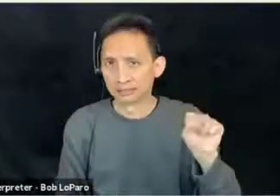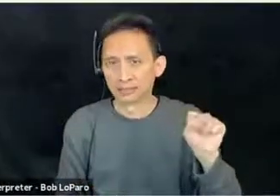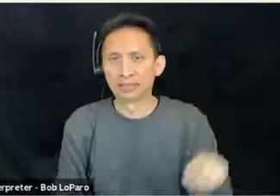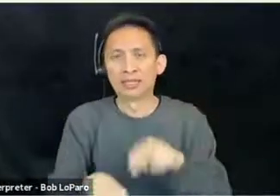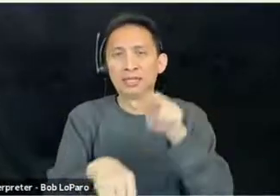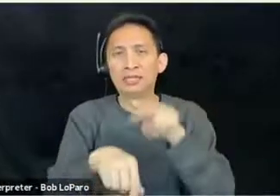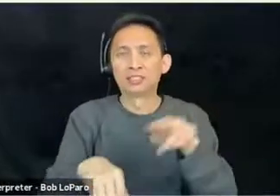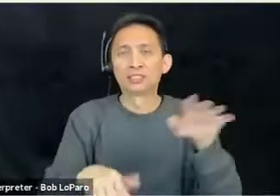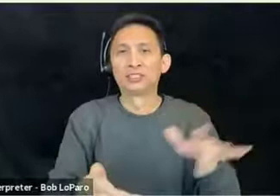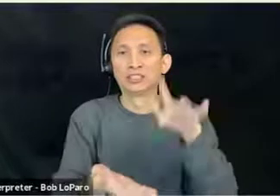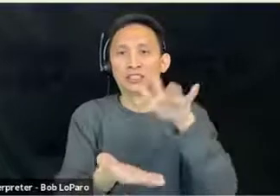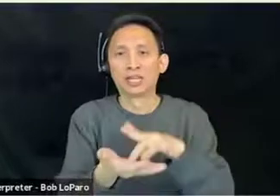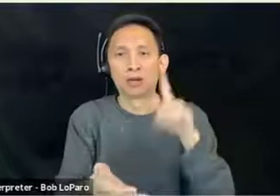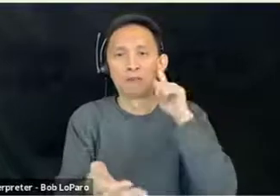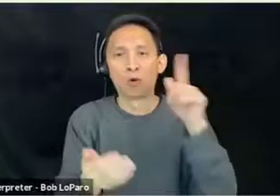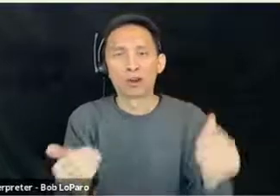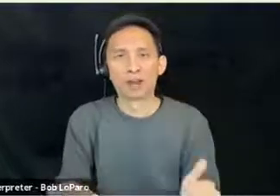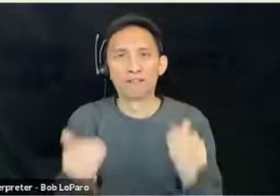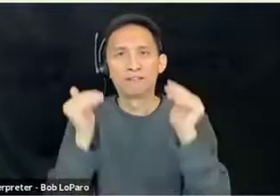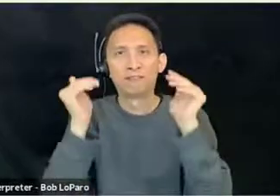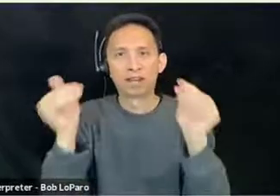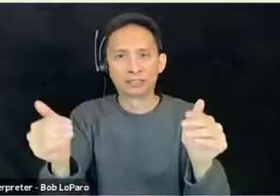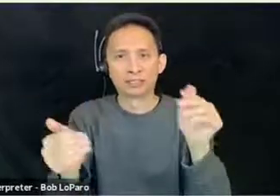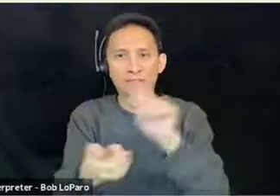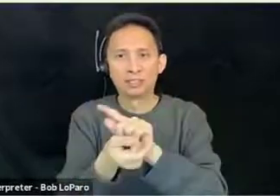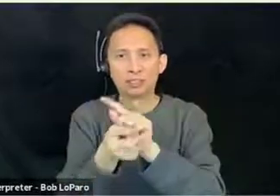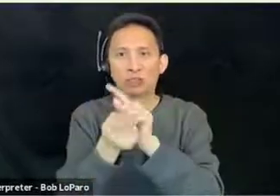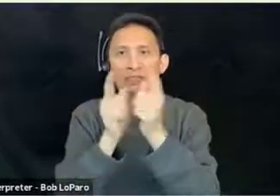for Advancing Translational Sciences.